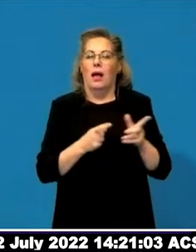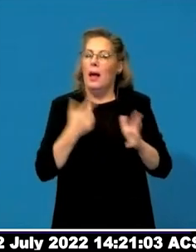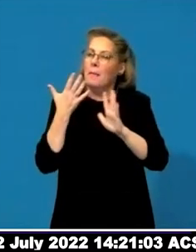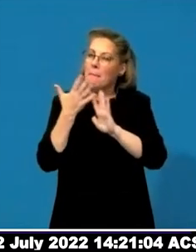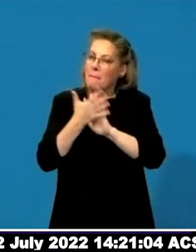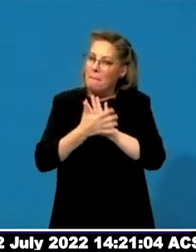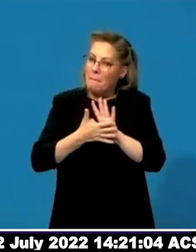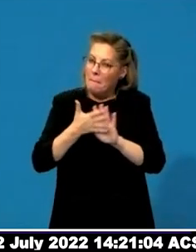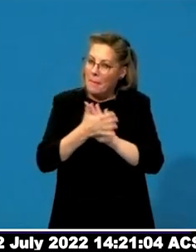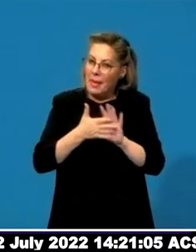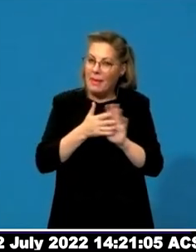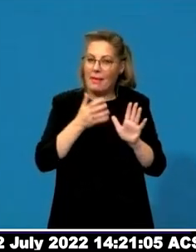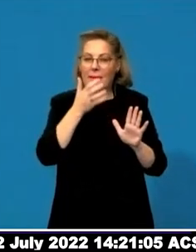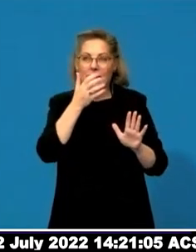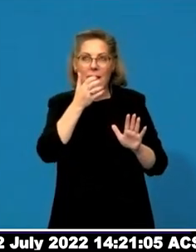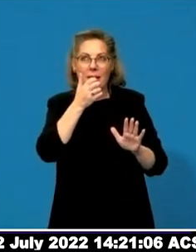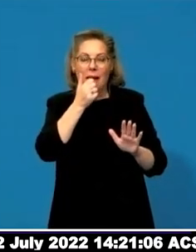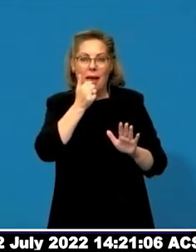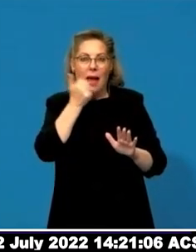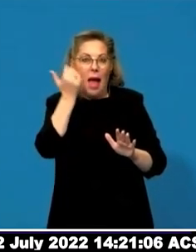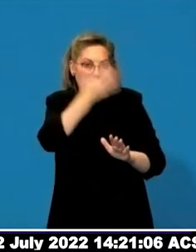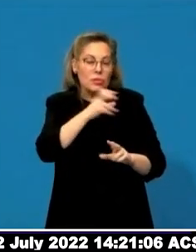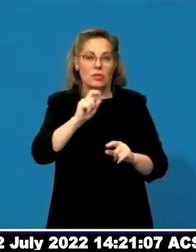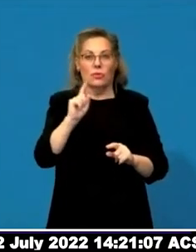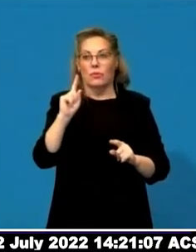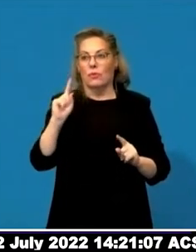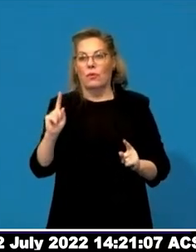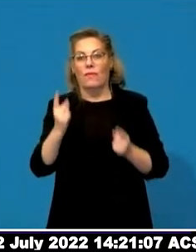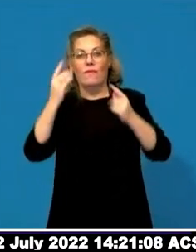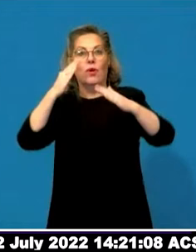Aboriginal people, First Nations people - and Piripa - non-Indigenous people -